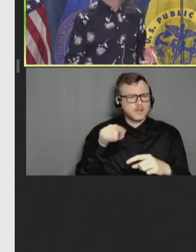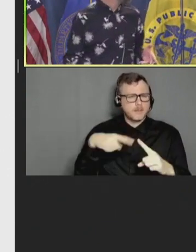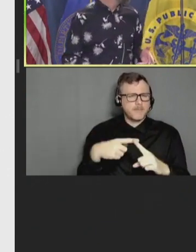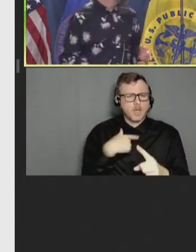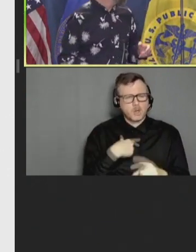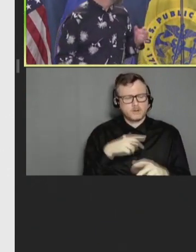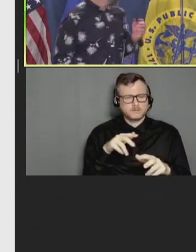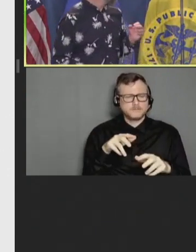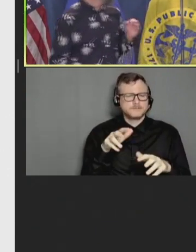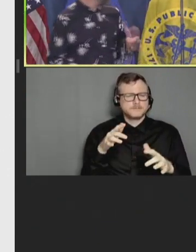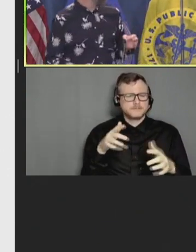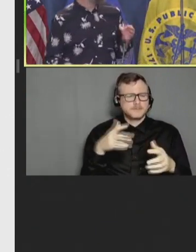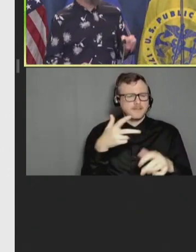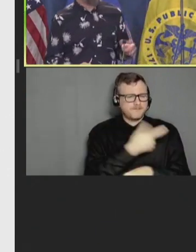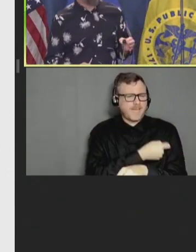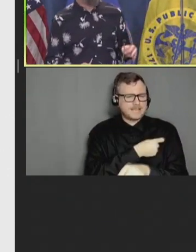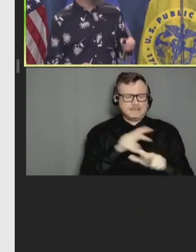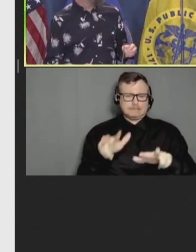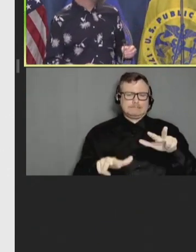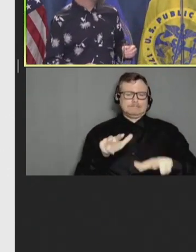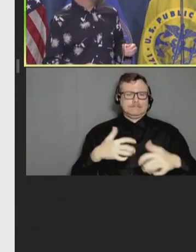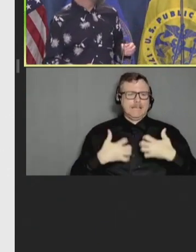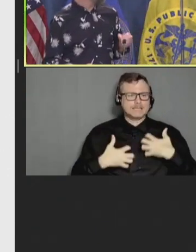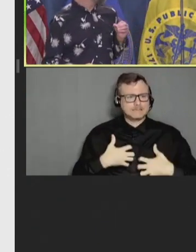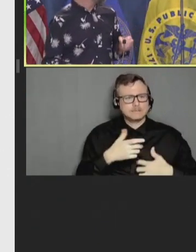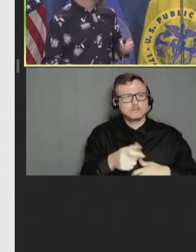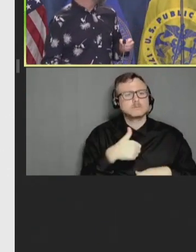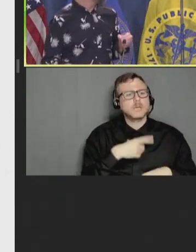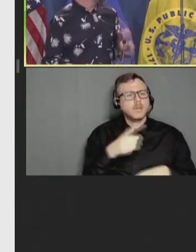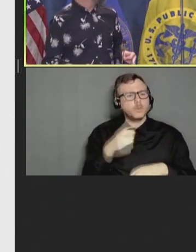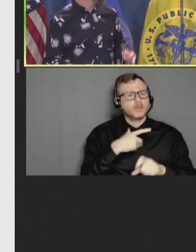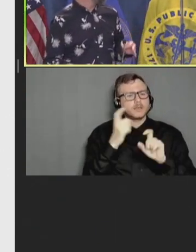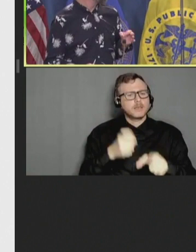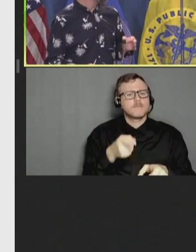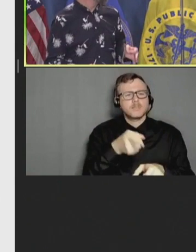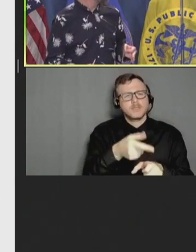And then we have the supporting local health departments in reducing disparities in adult